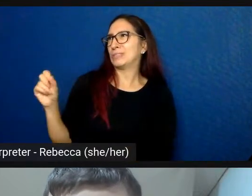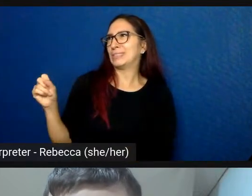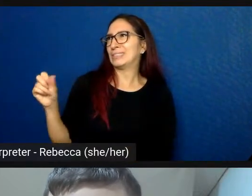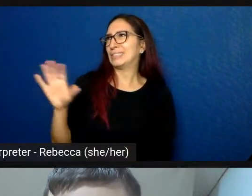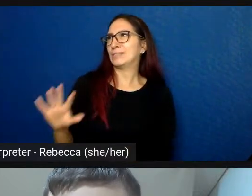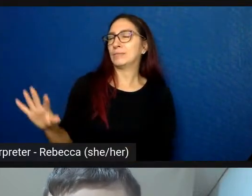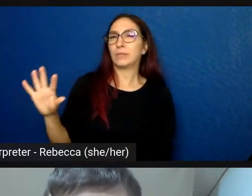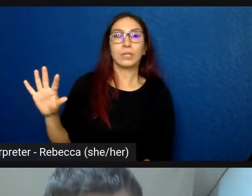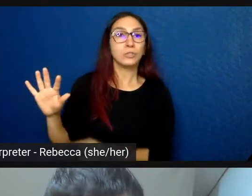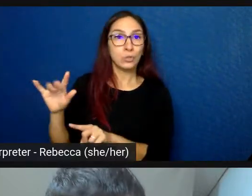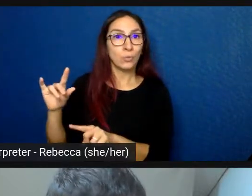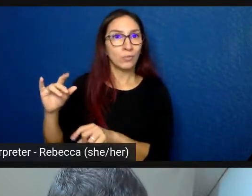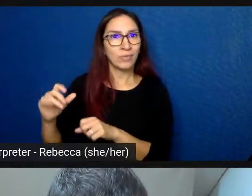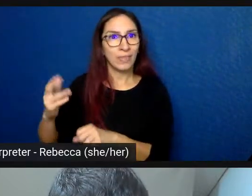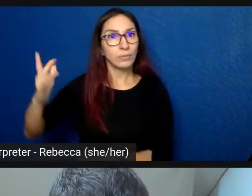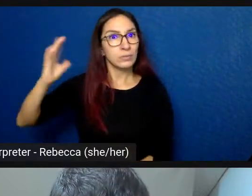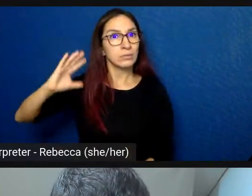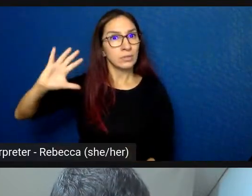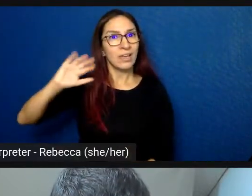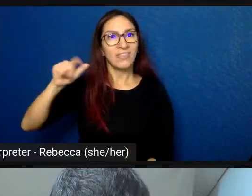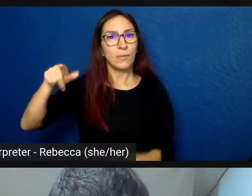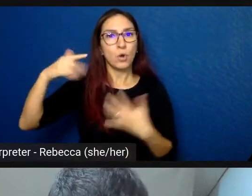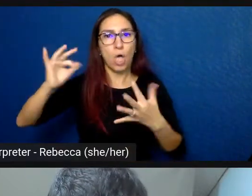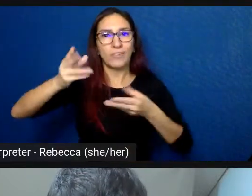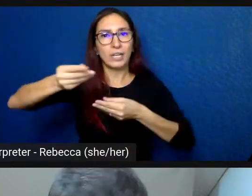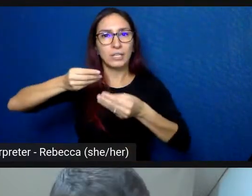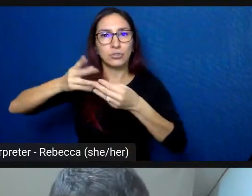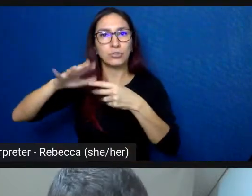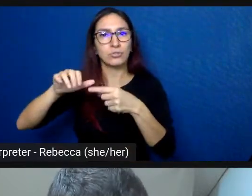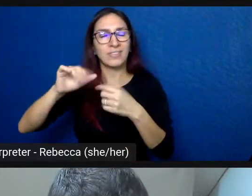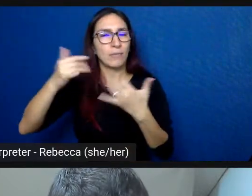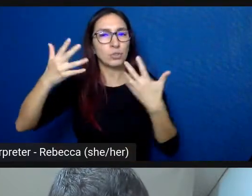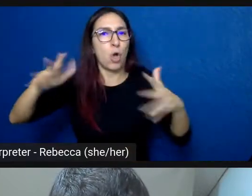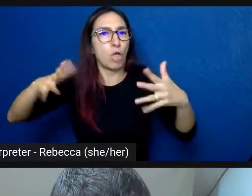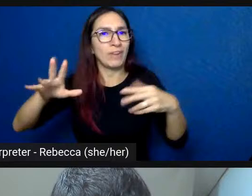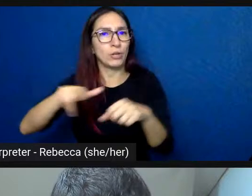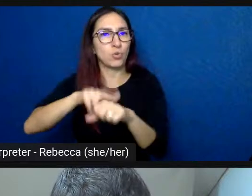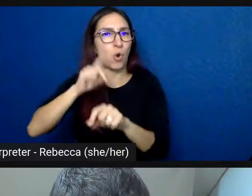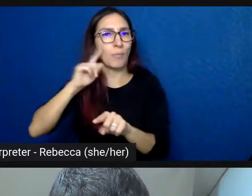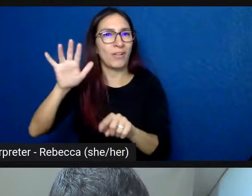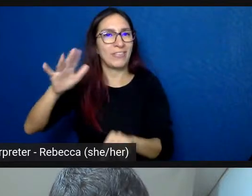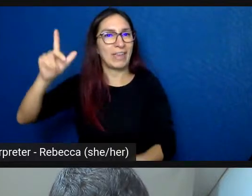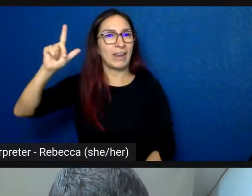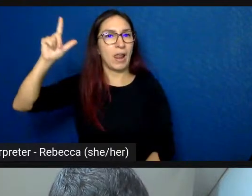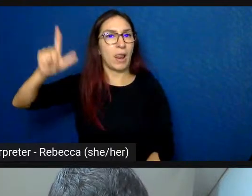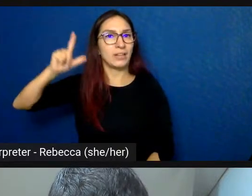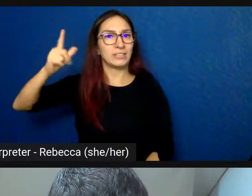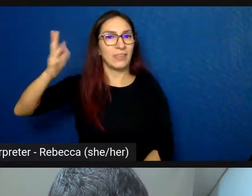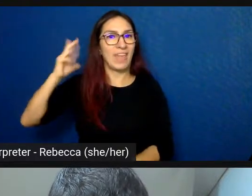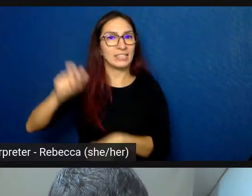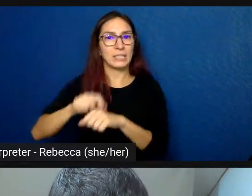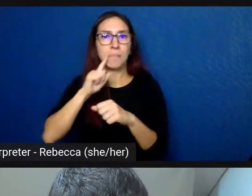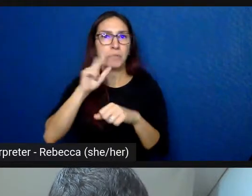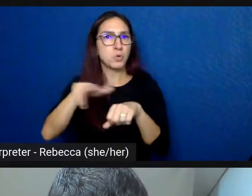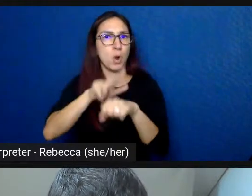who invested in disability in the early 2000s. And they were already trading online.